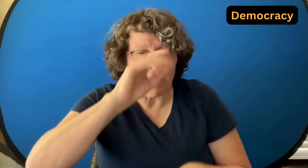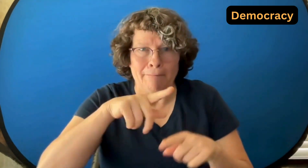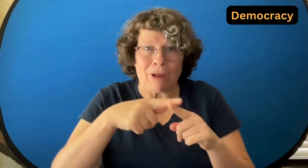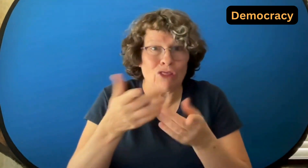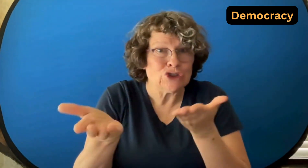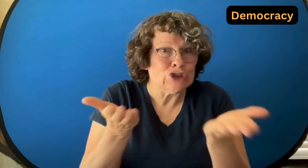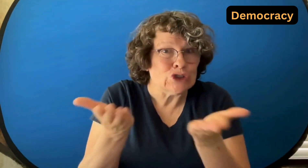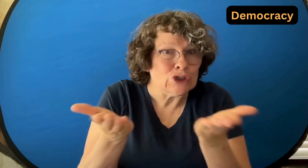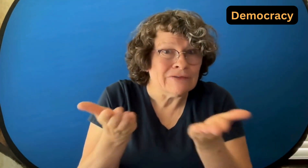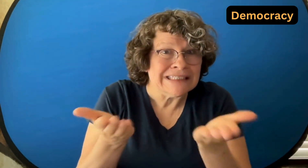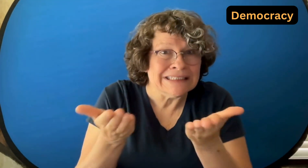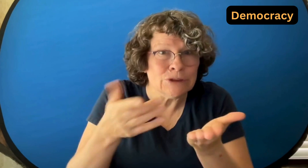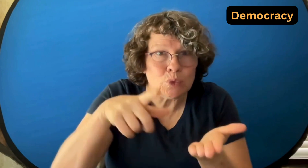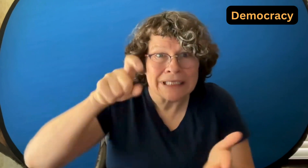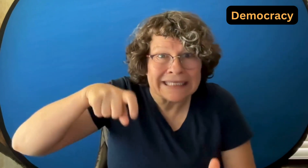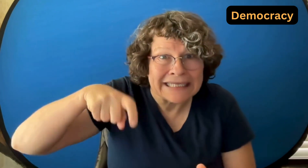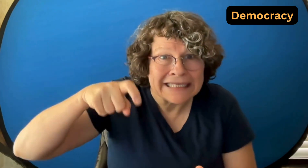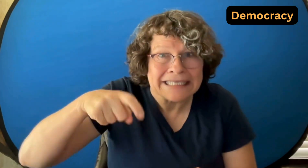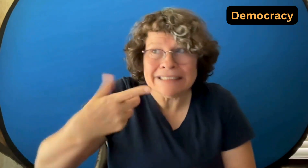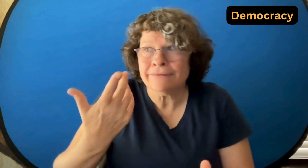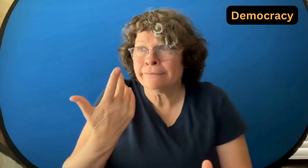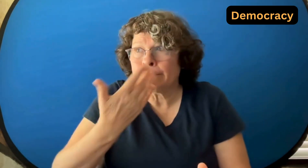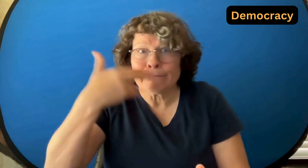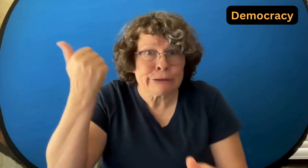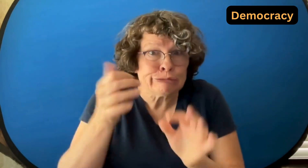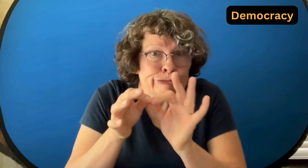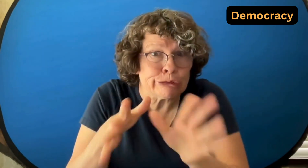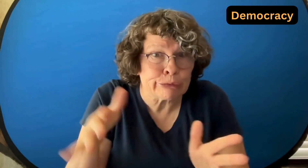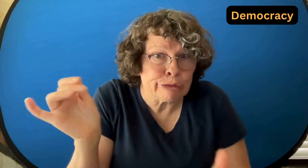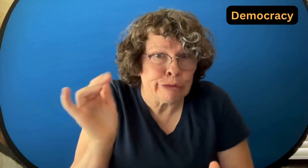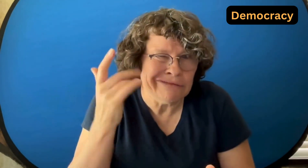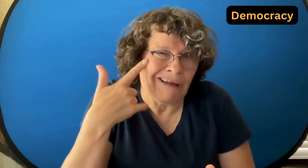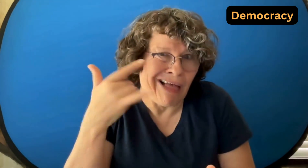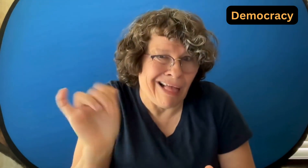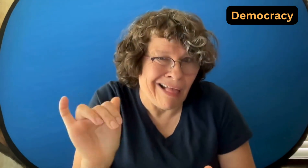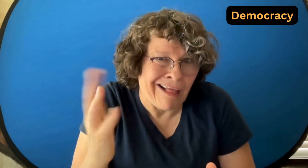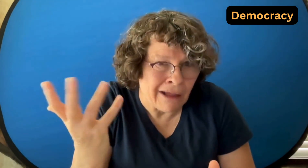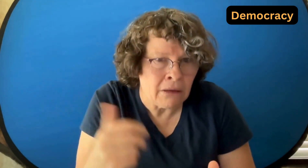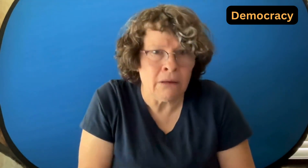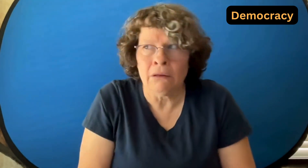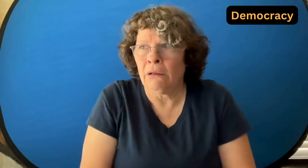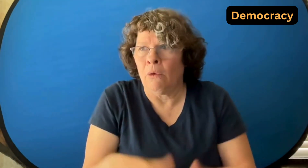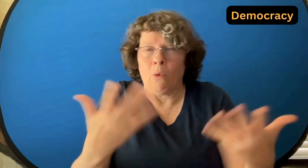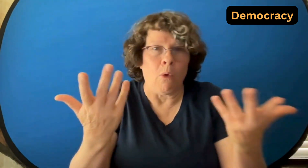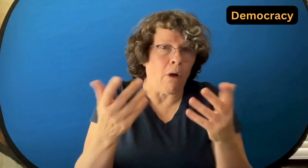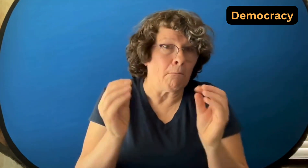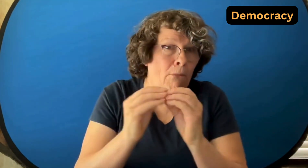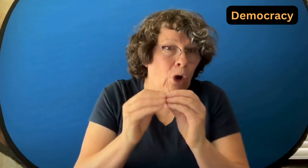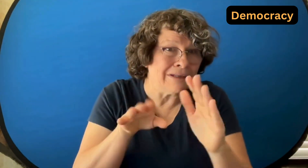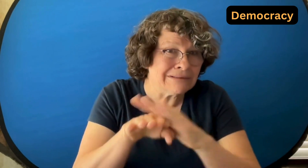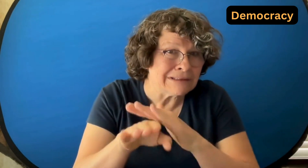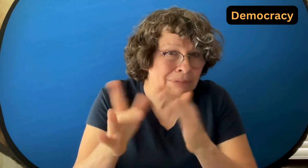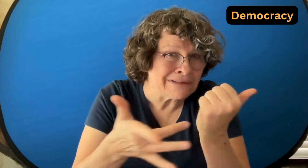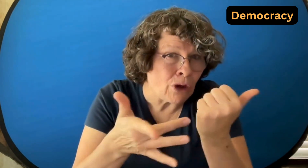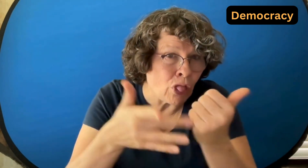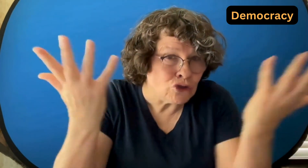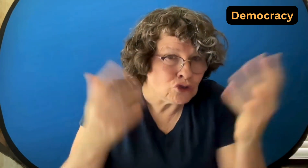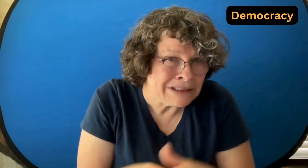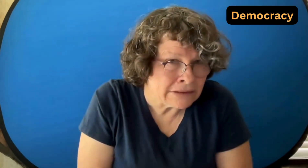about the services you need, like better interpreters or more accessible technology.